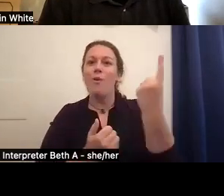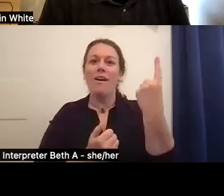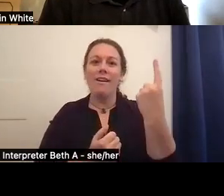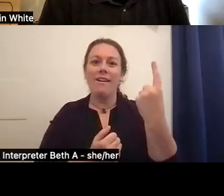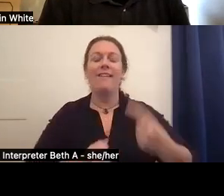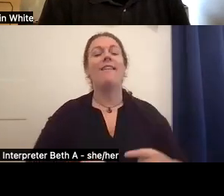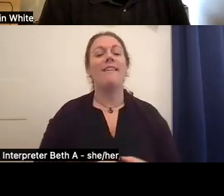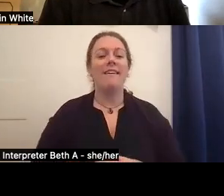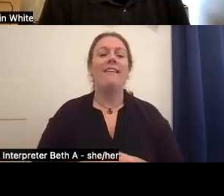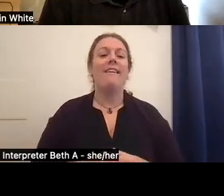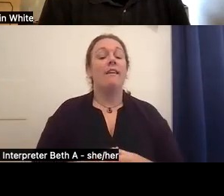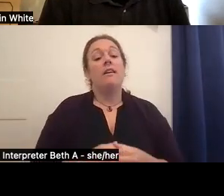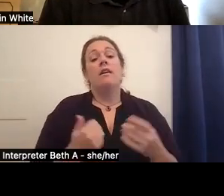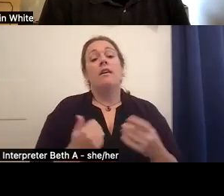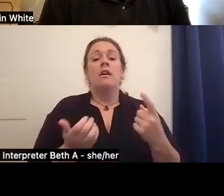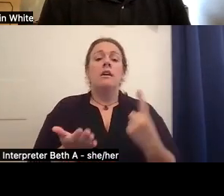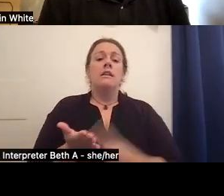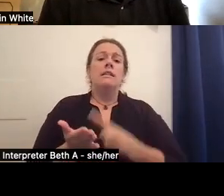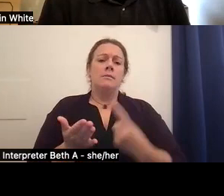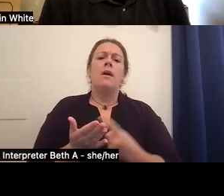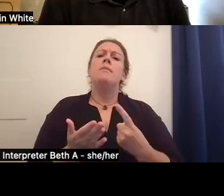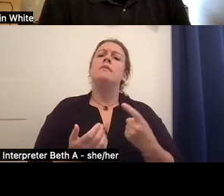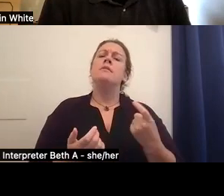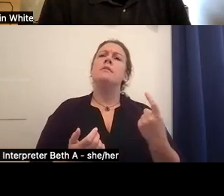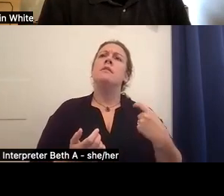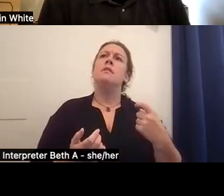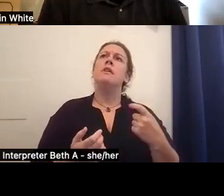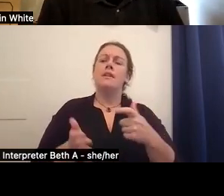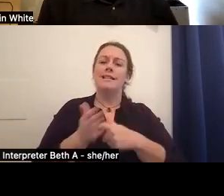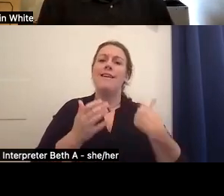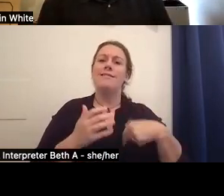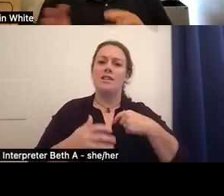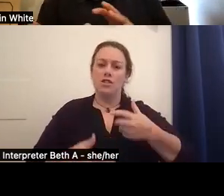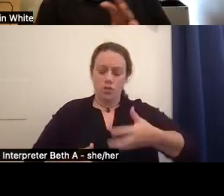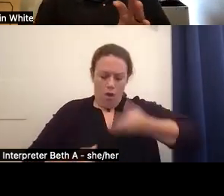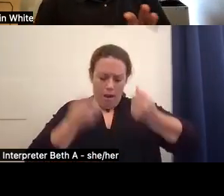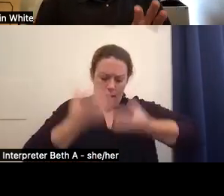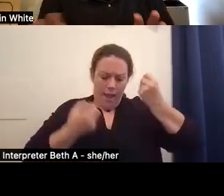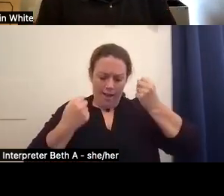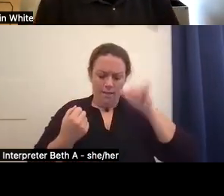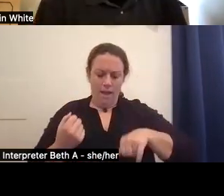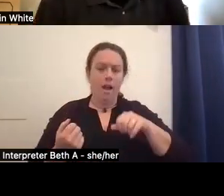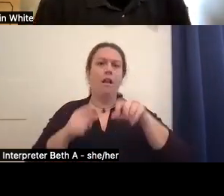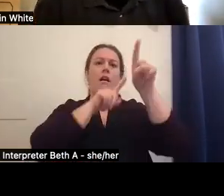to unpack the cosmology story that I've been doing it for 15 years. So I want to briefly touch on the